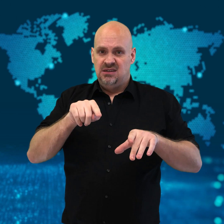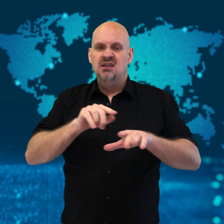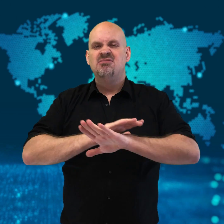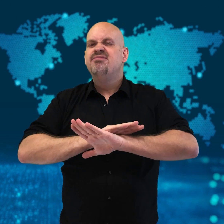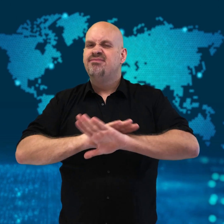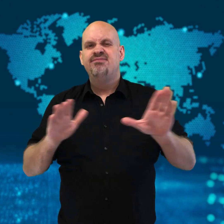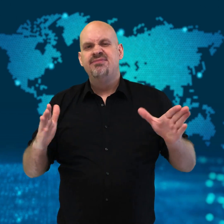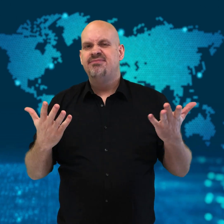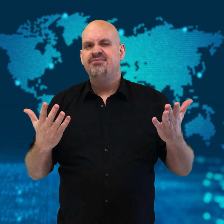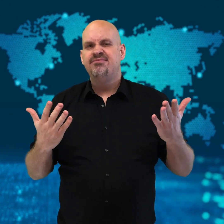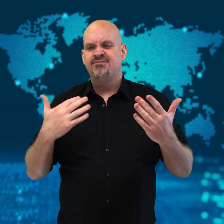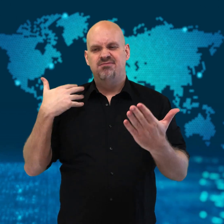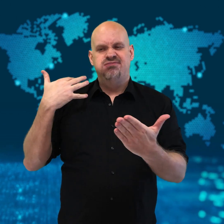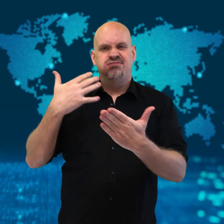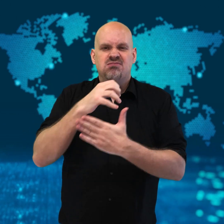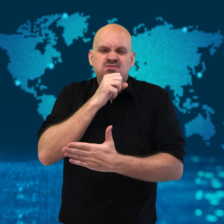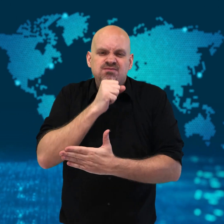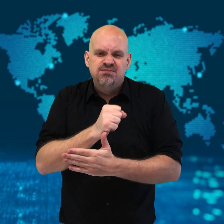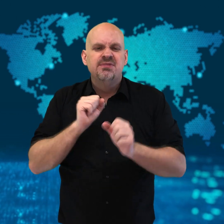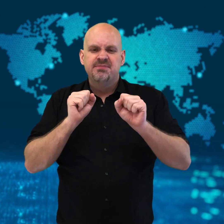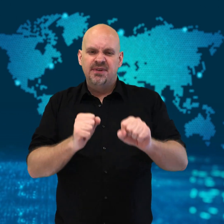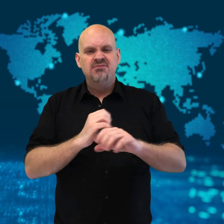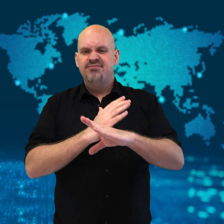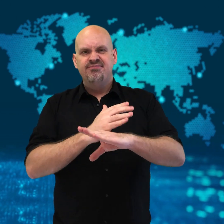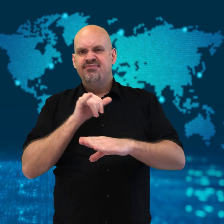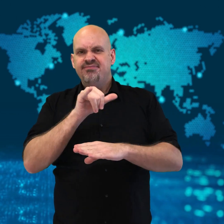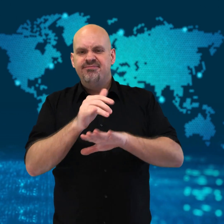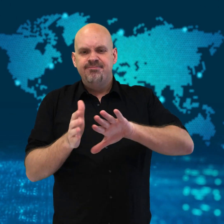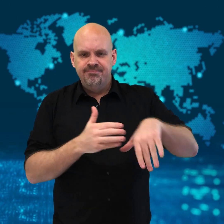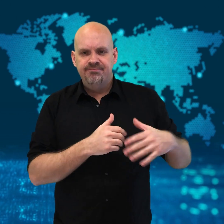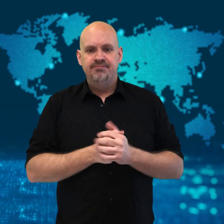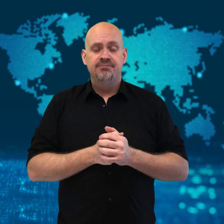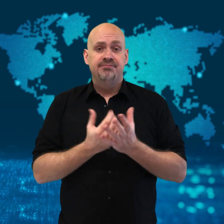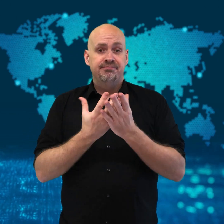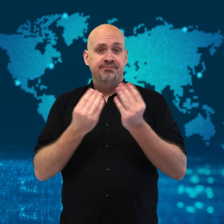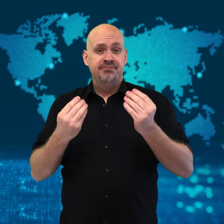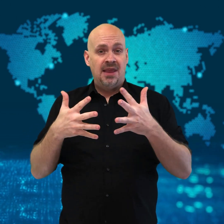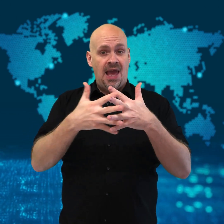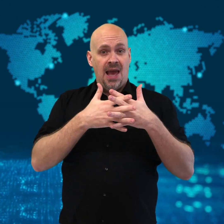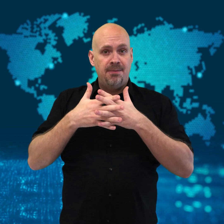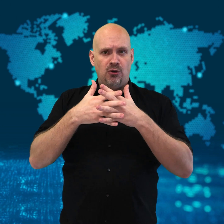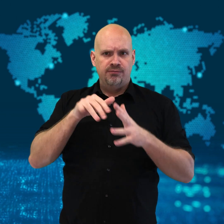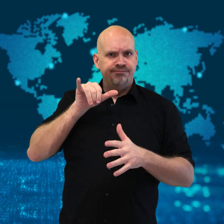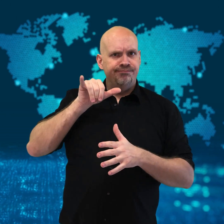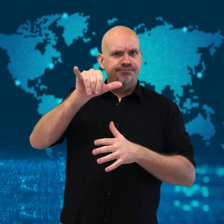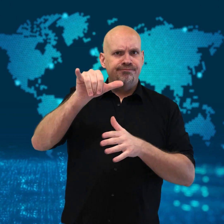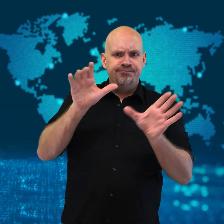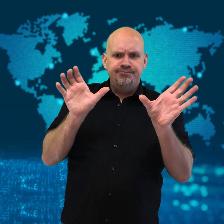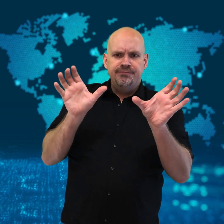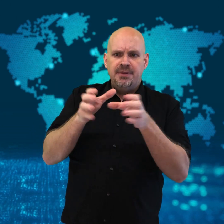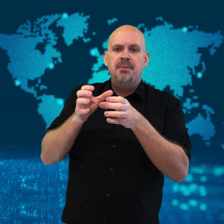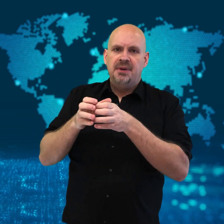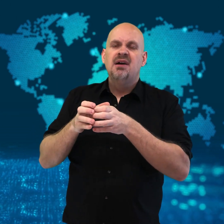suspend older planes powered by Pratt & Whitney engines.